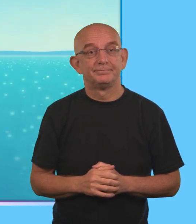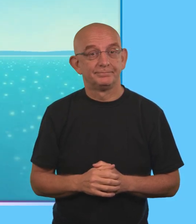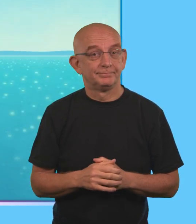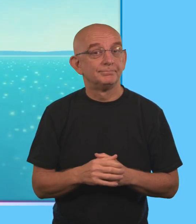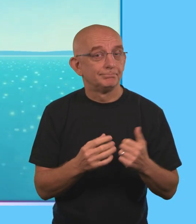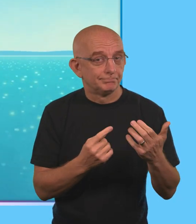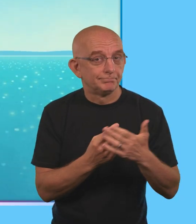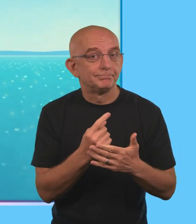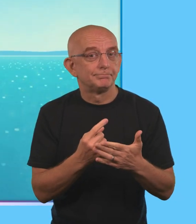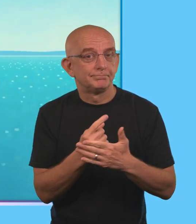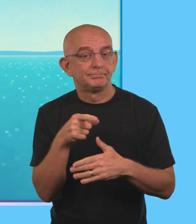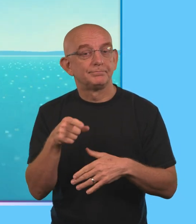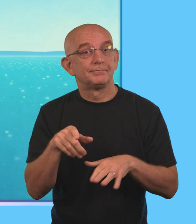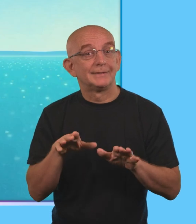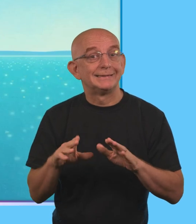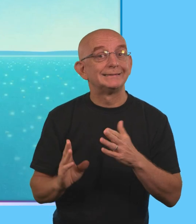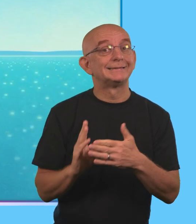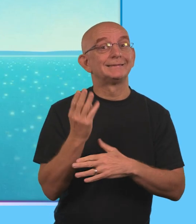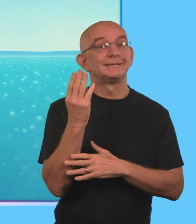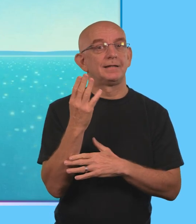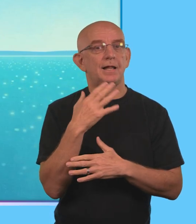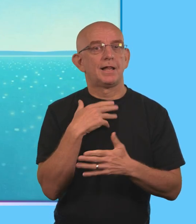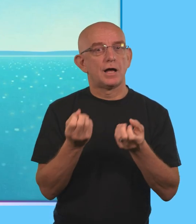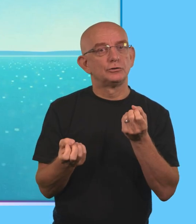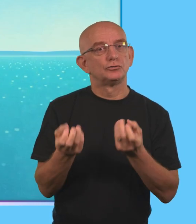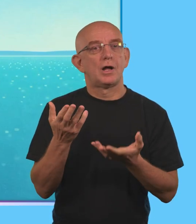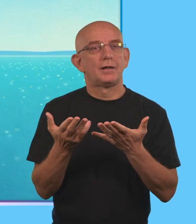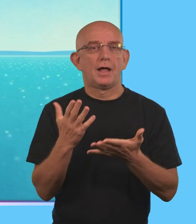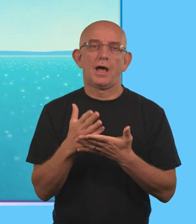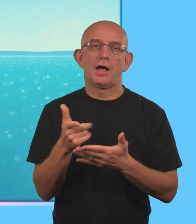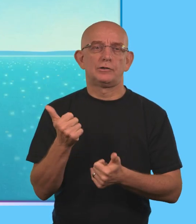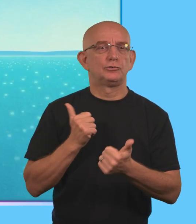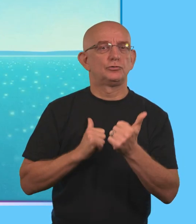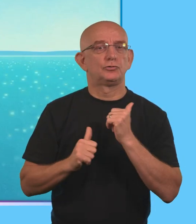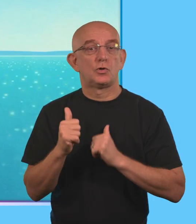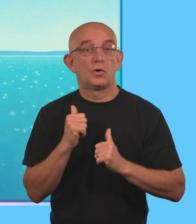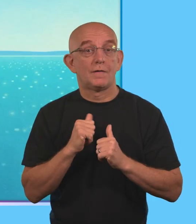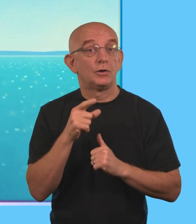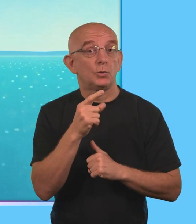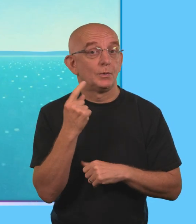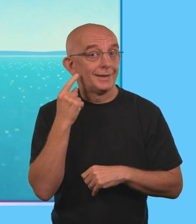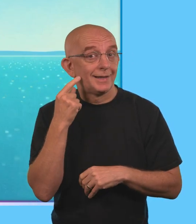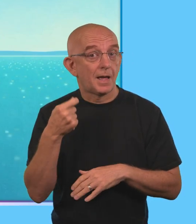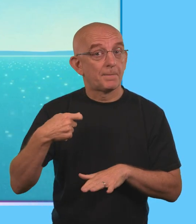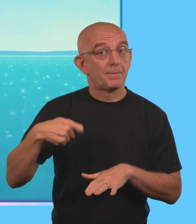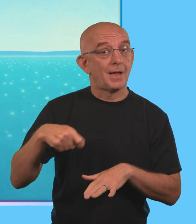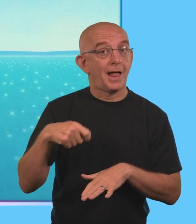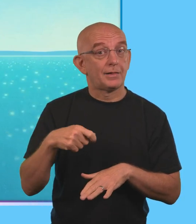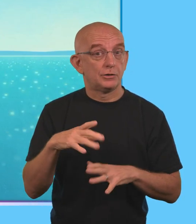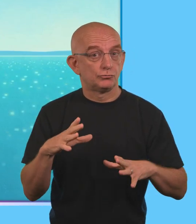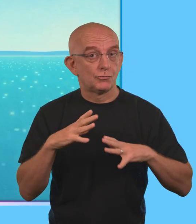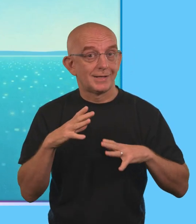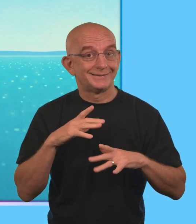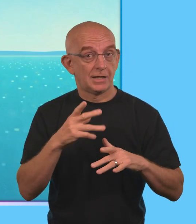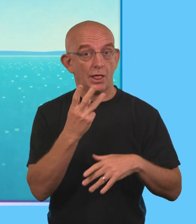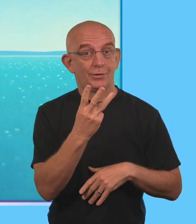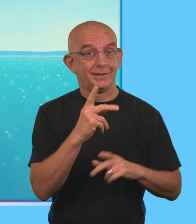Sometimes he likes to juggle the ball. What a show off. When you hear the bell, get ready to snap three photos in a row.